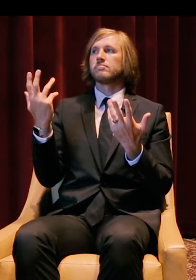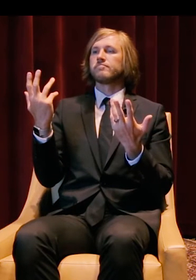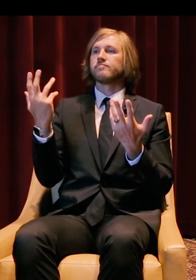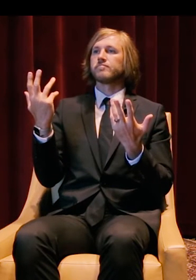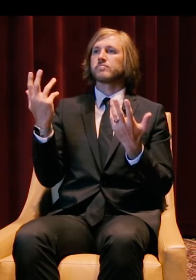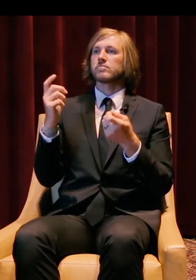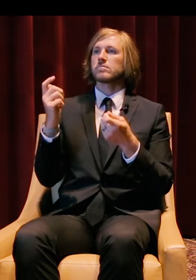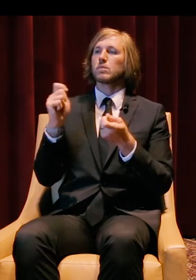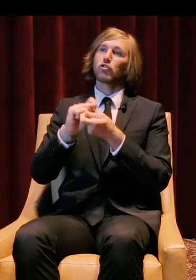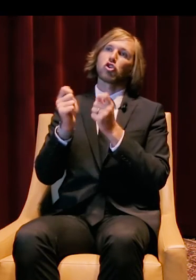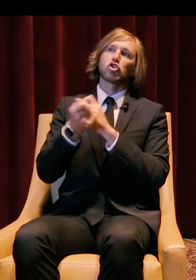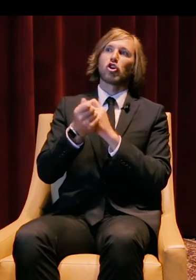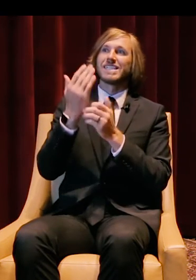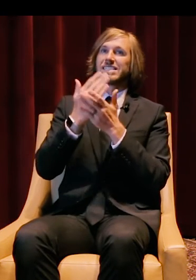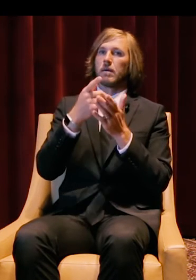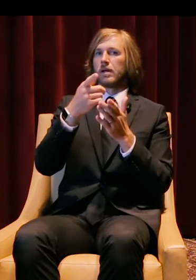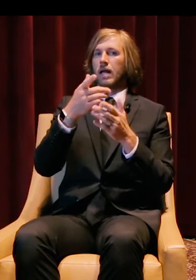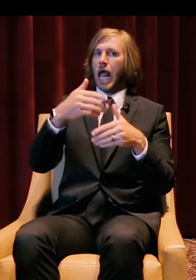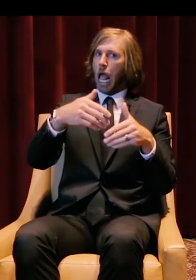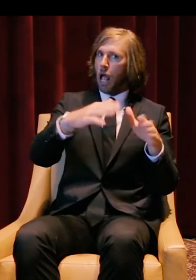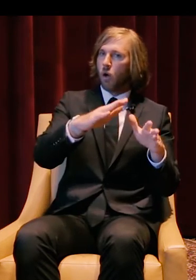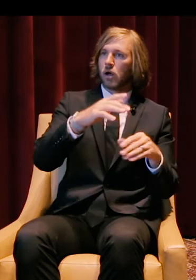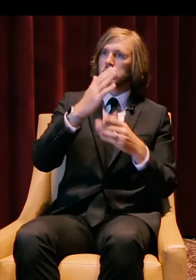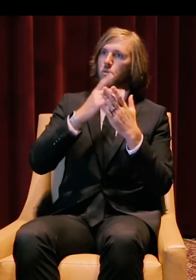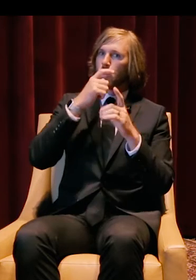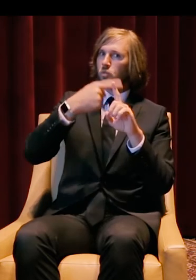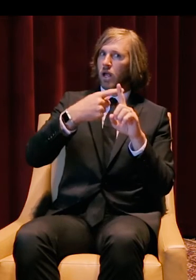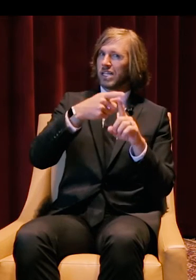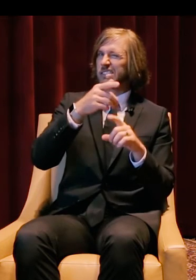turning some of the tenants out that weren't good,